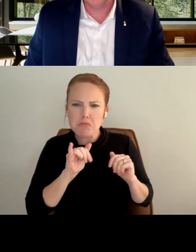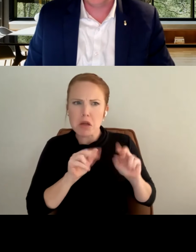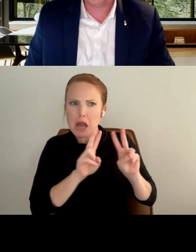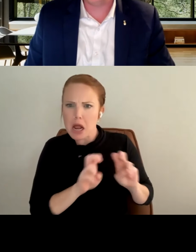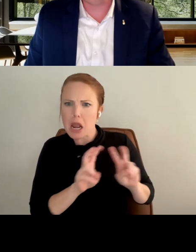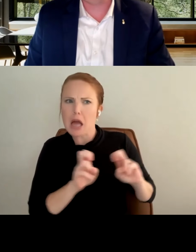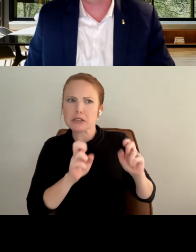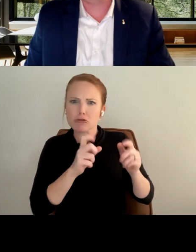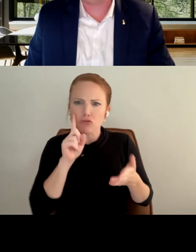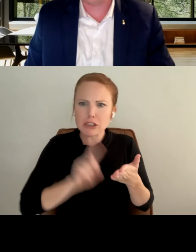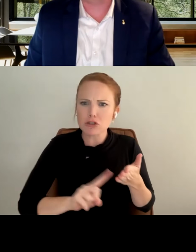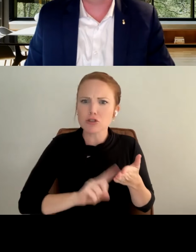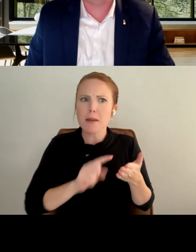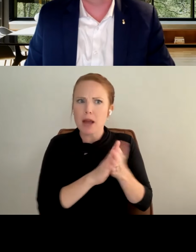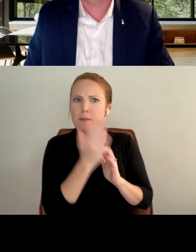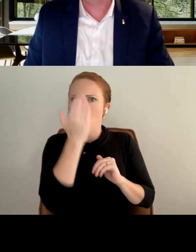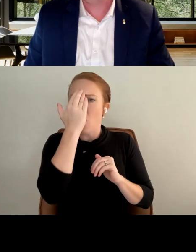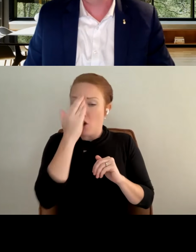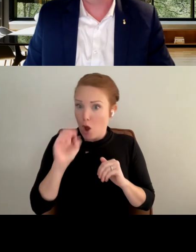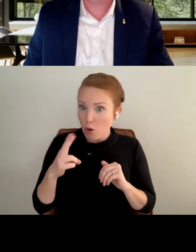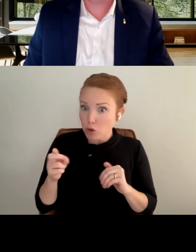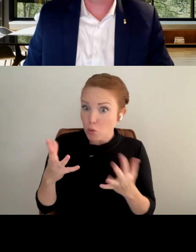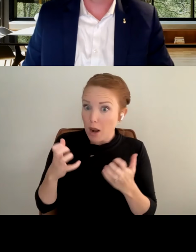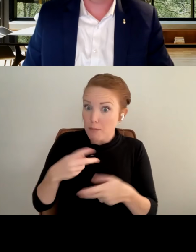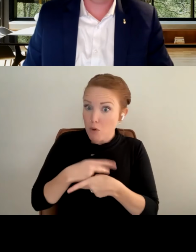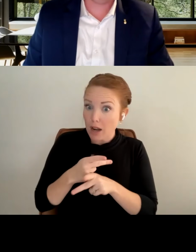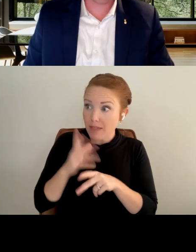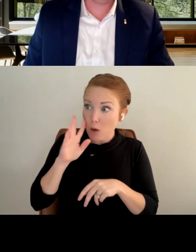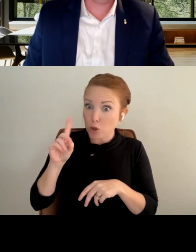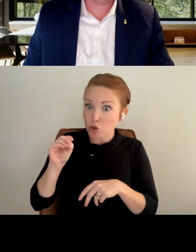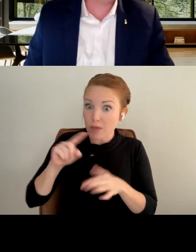say, "oh, you want to get a product that will do this, you know, have we made, let's make sure